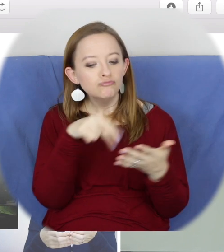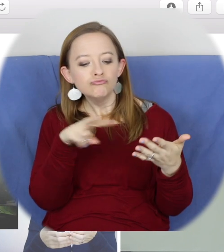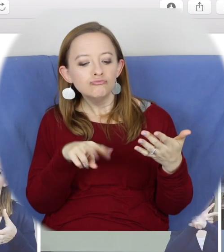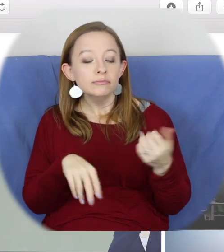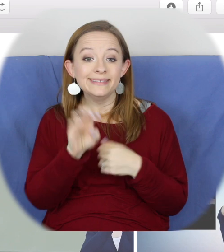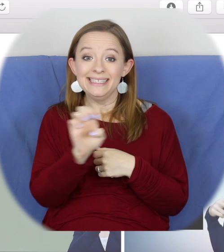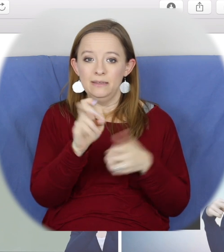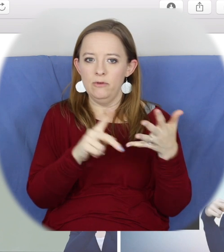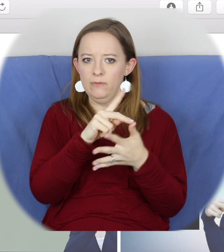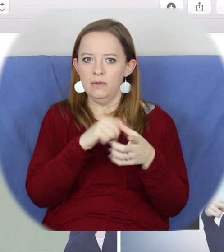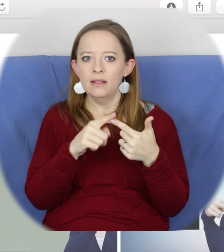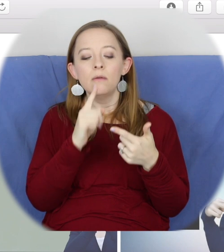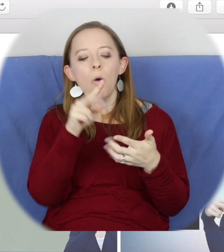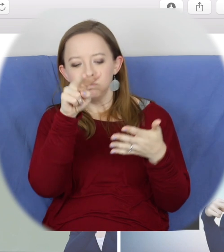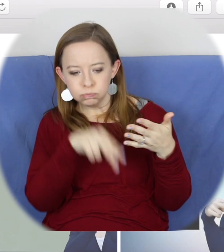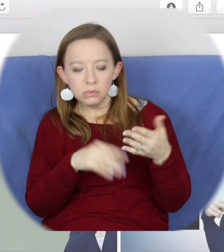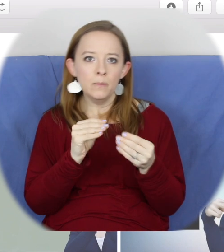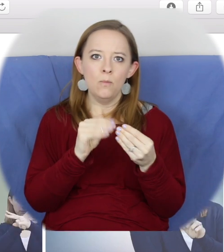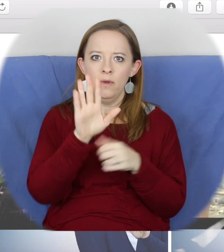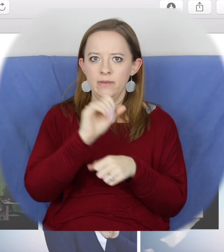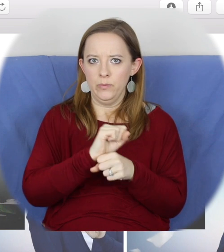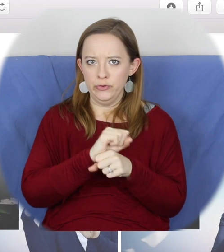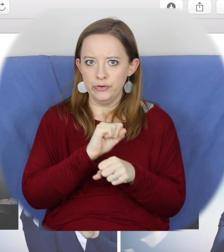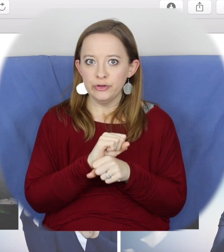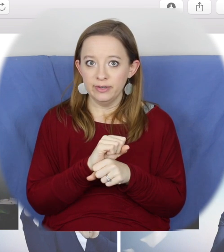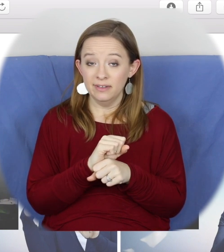they were able to see their e-portfolio and see more samples of work.